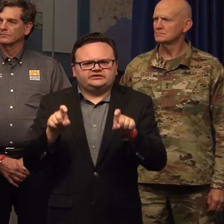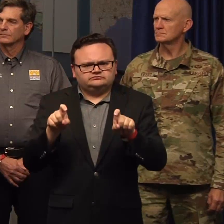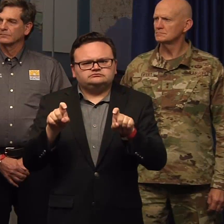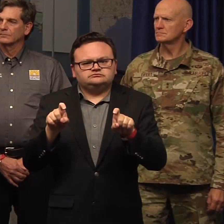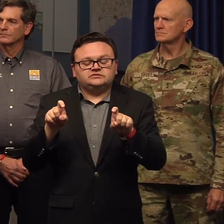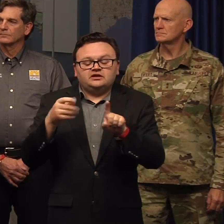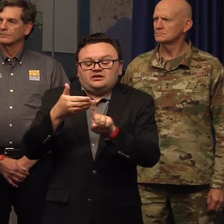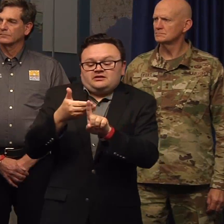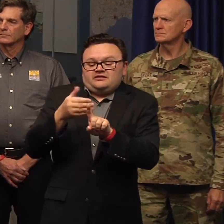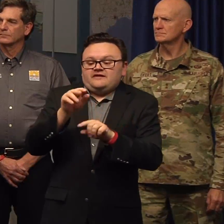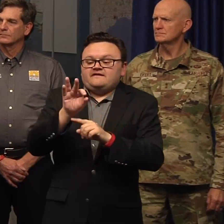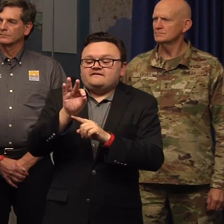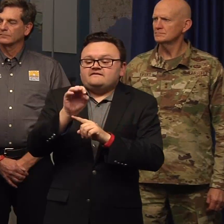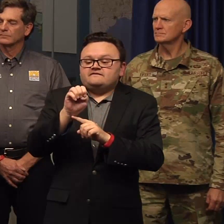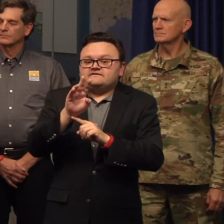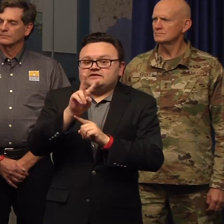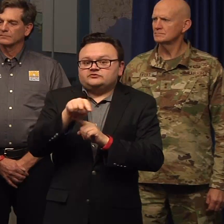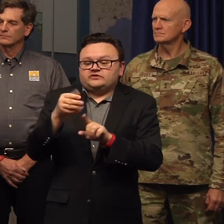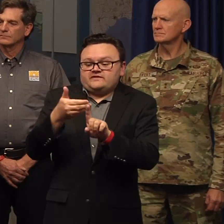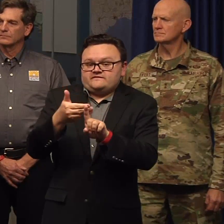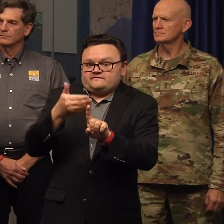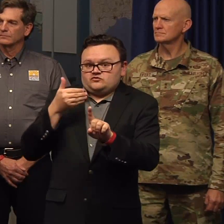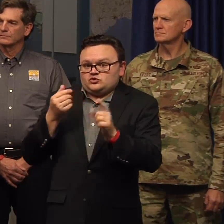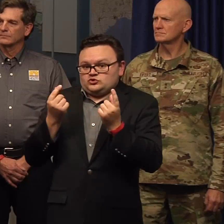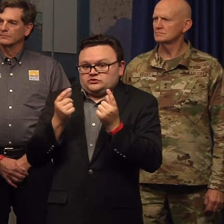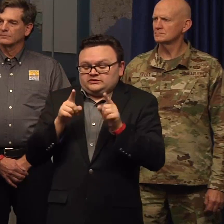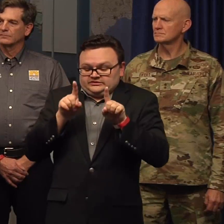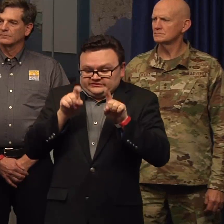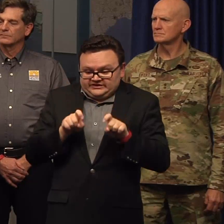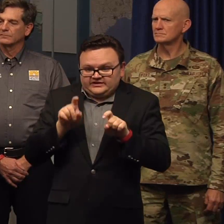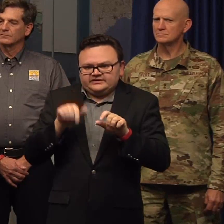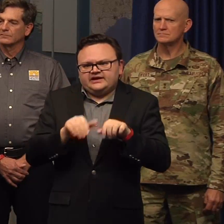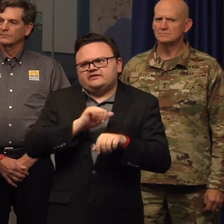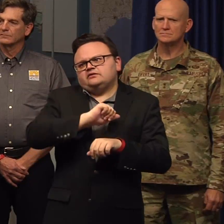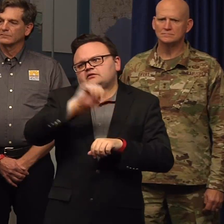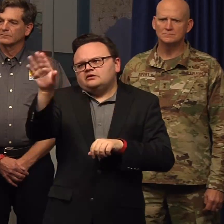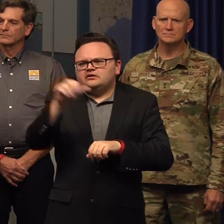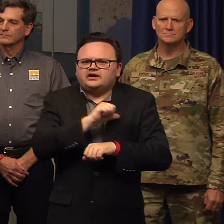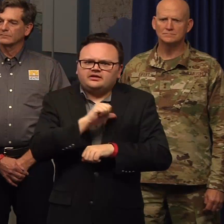WE HAD STARTED DOING TESTING IN STATE ON FEBRUARY 22.